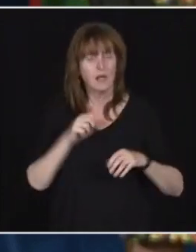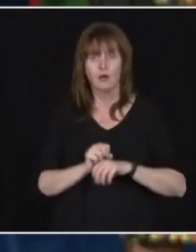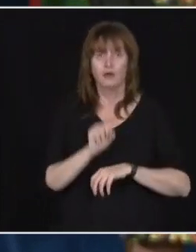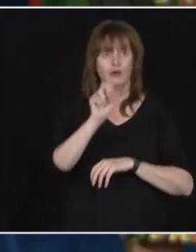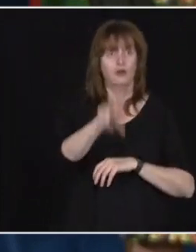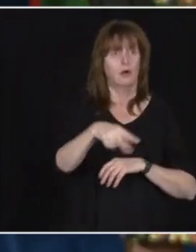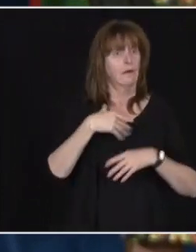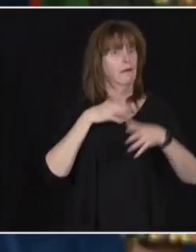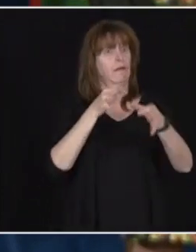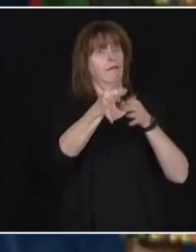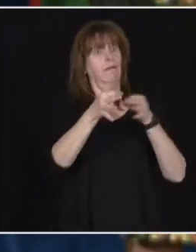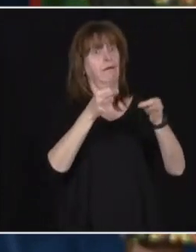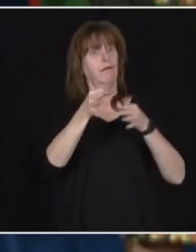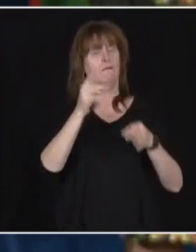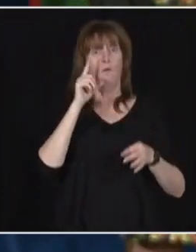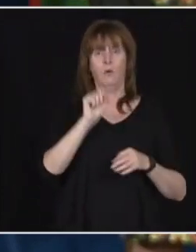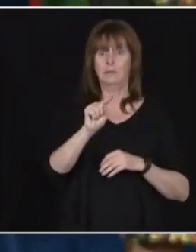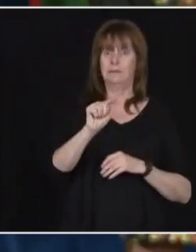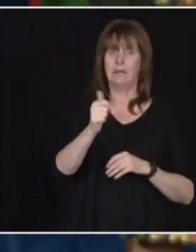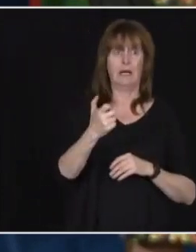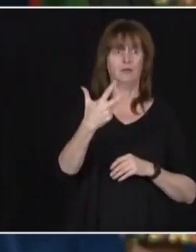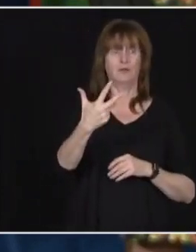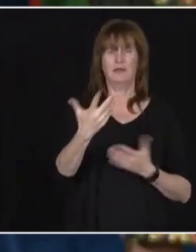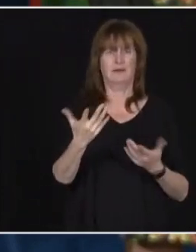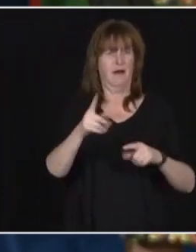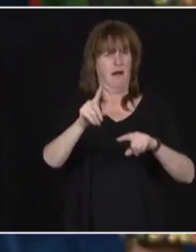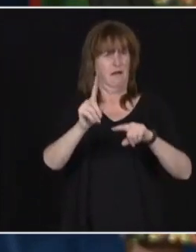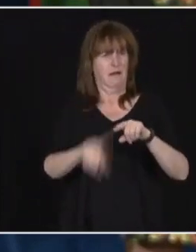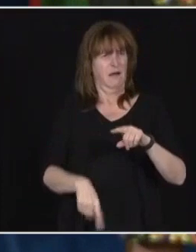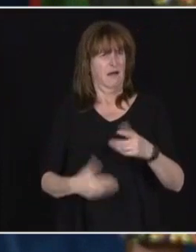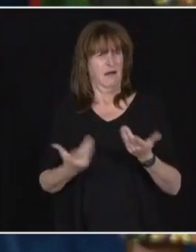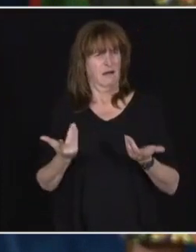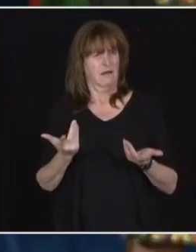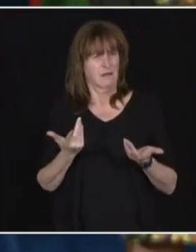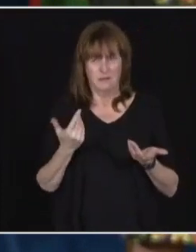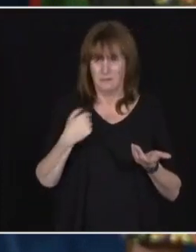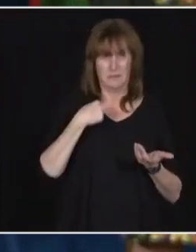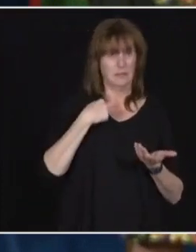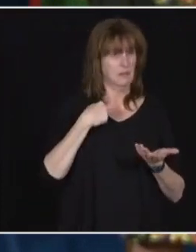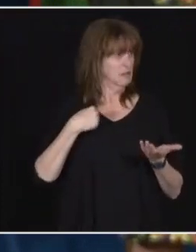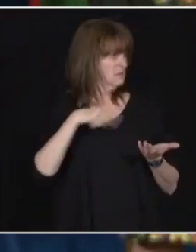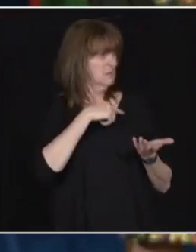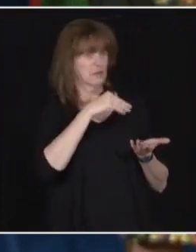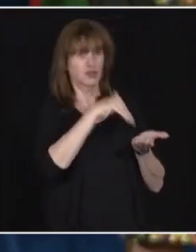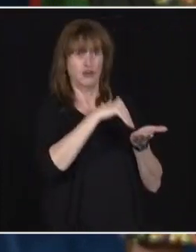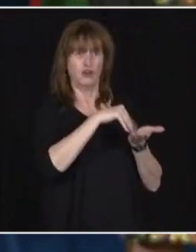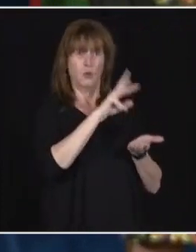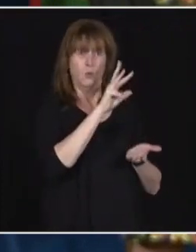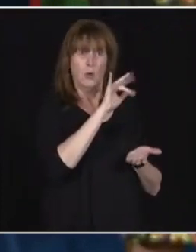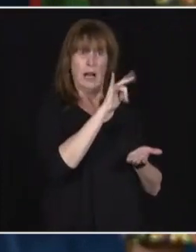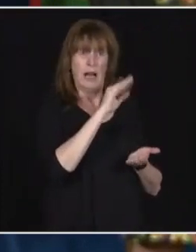would not be realistic. I don't think Doctor Williams can tell you,